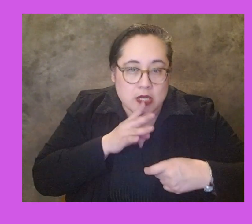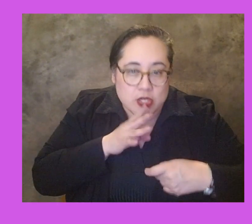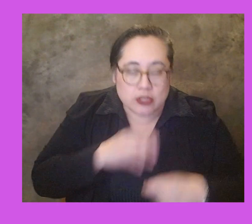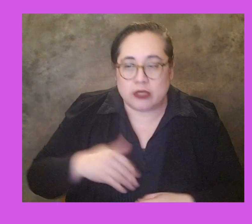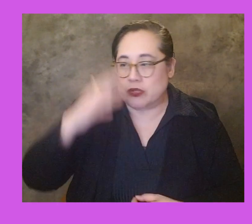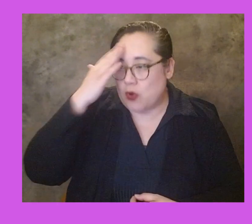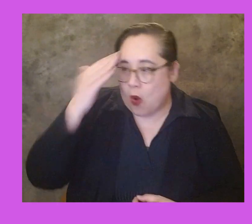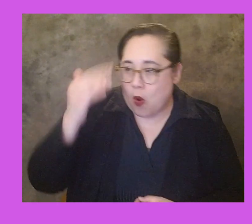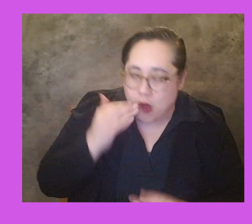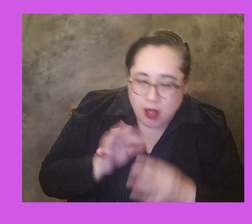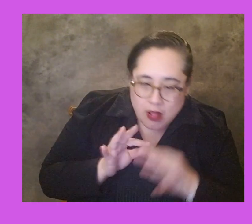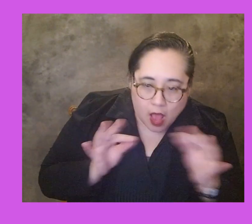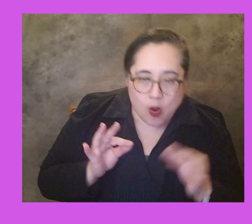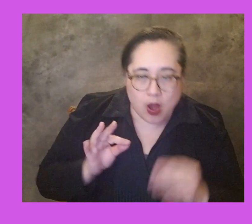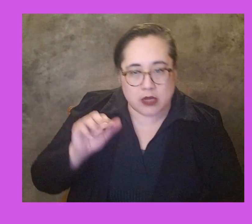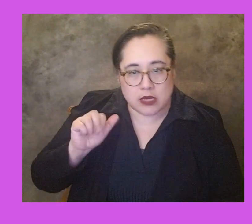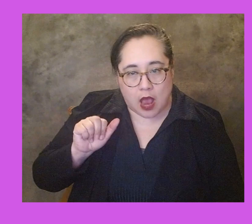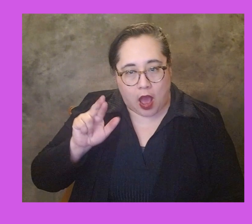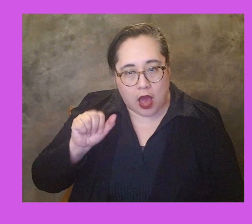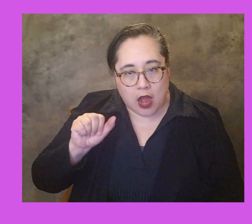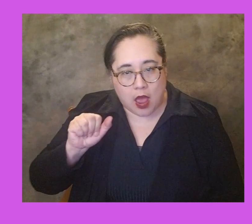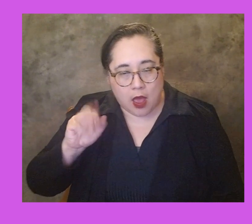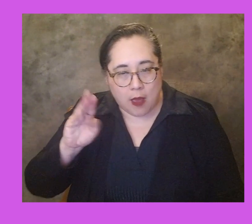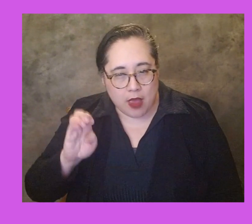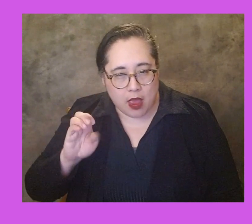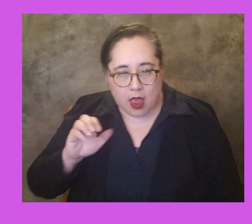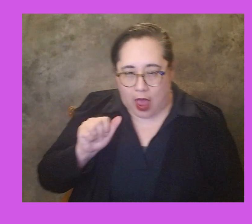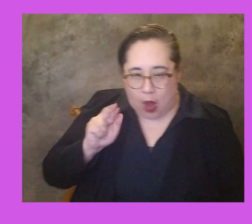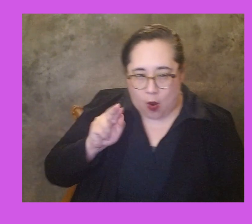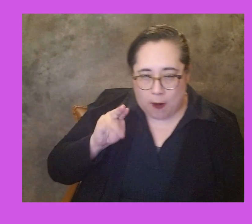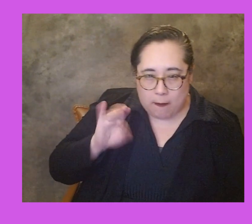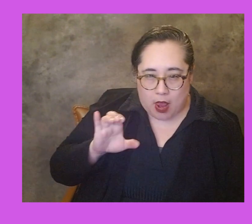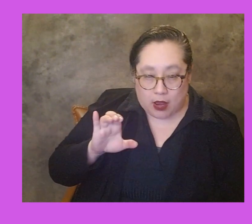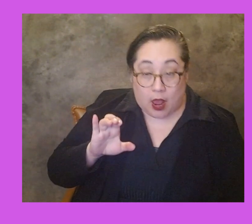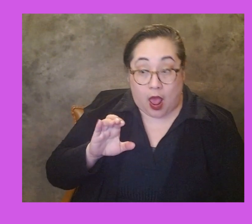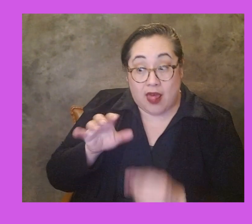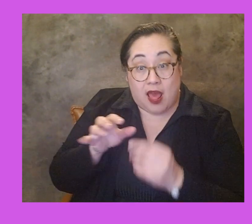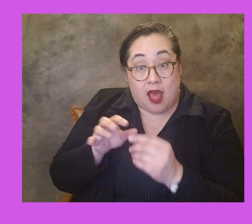The role of the interpreter is unique, complex, and essential.